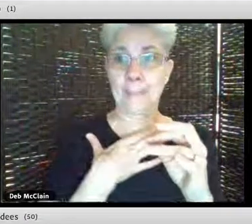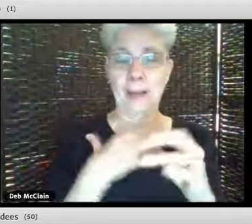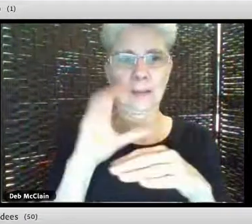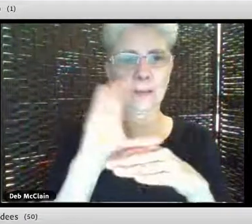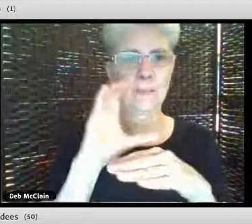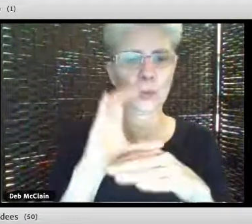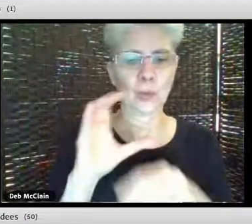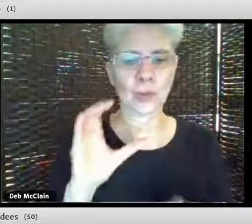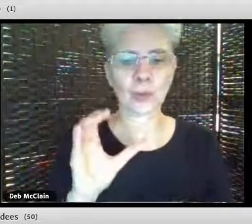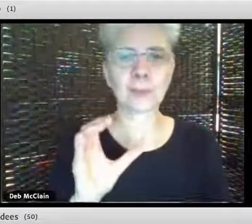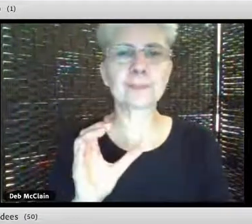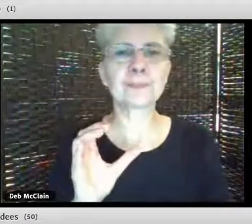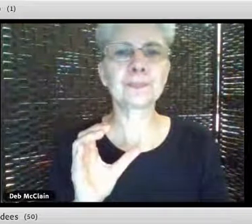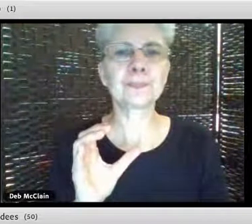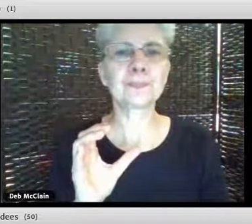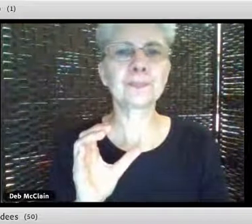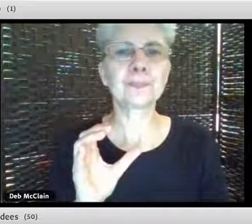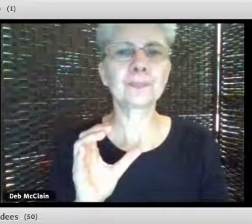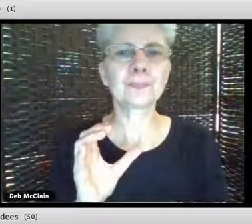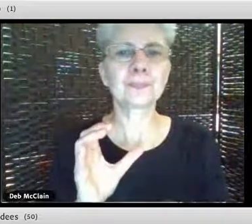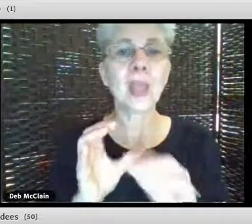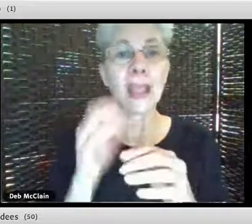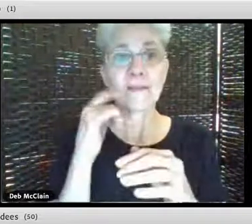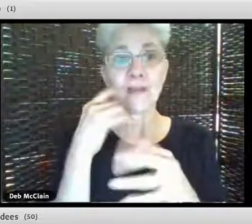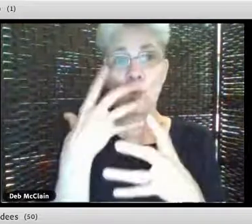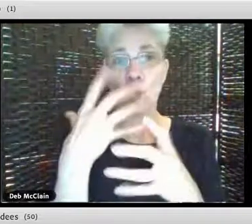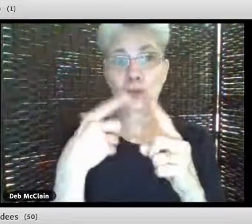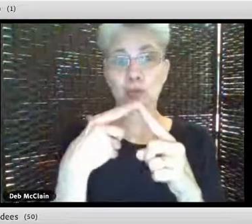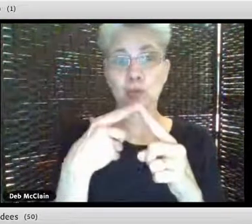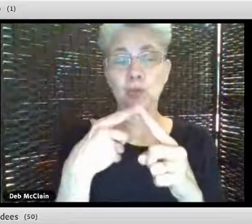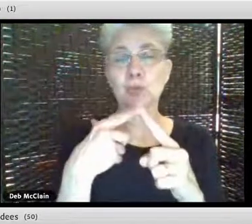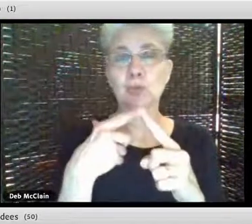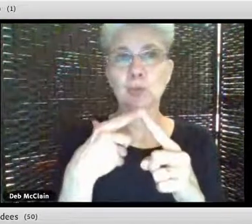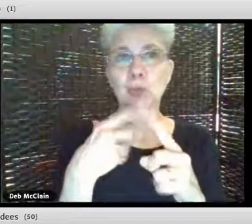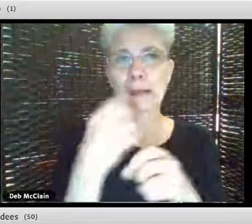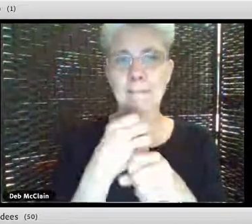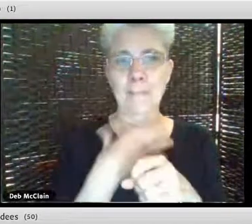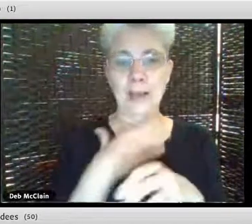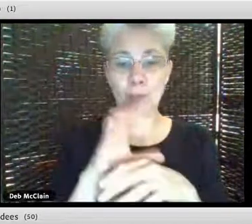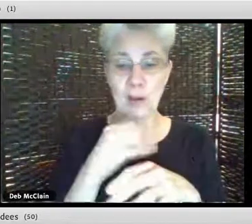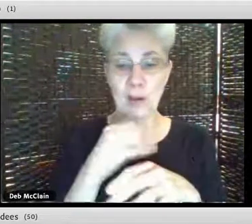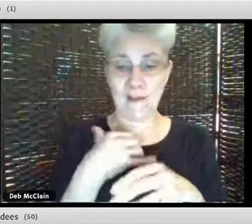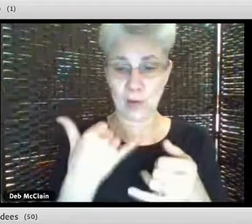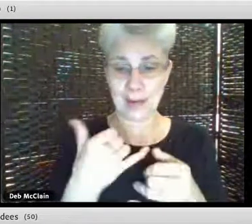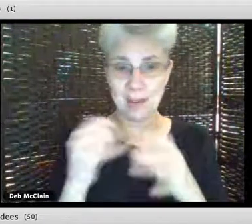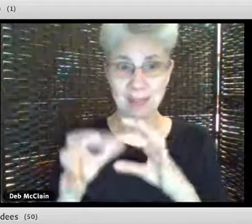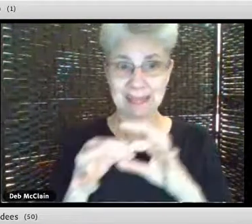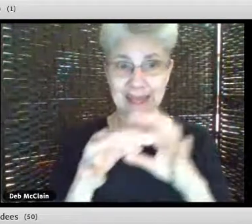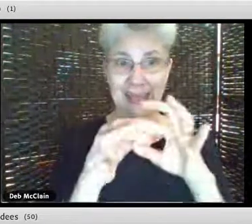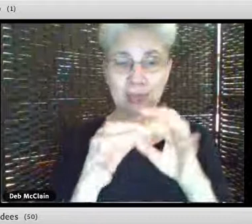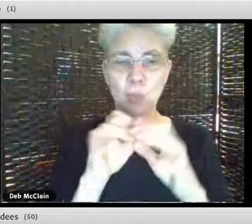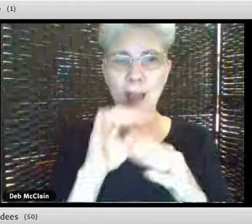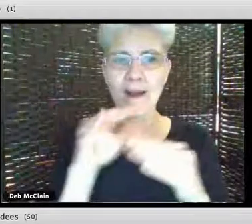There isn't trash here. But if I wanted to get my computer that I have right now synced so I have all those files